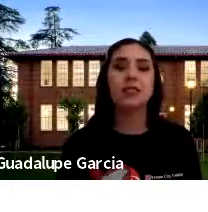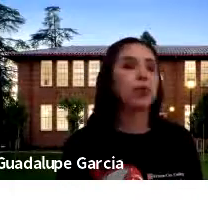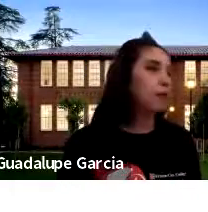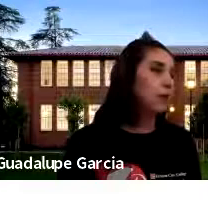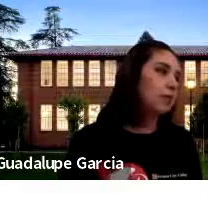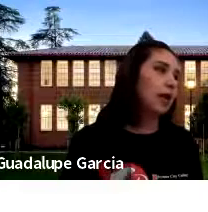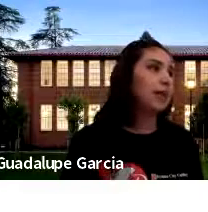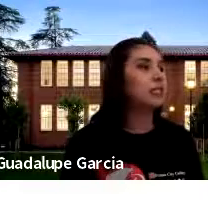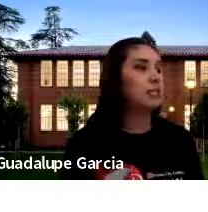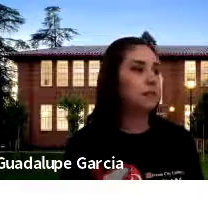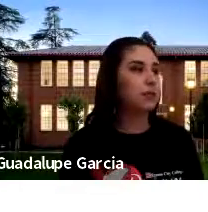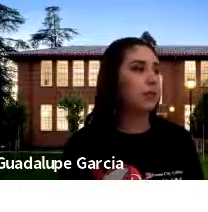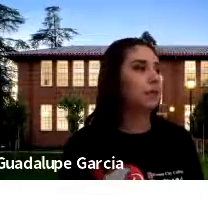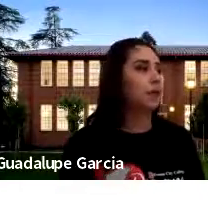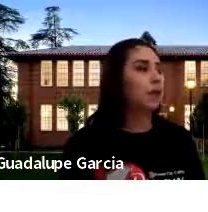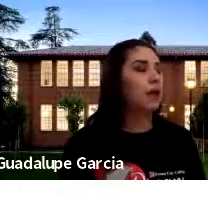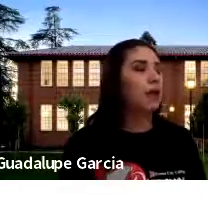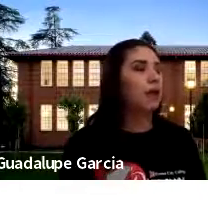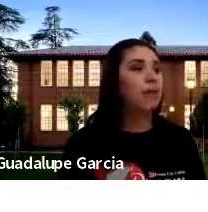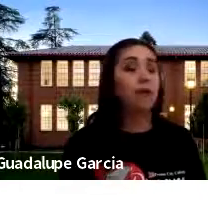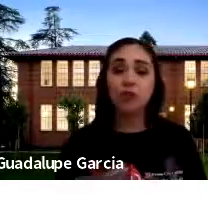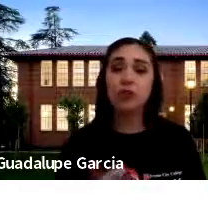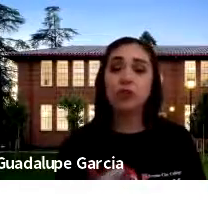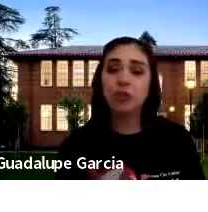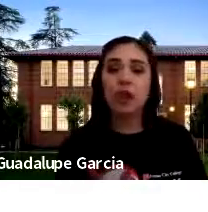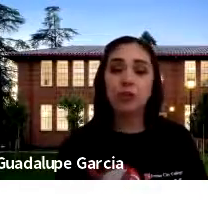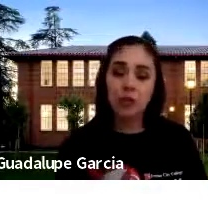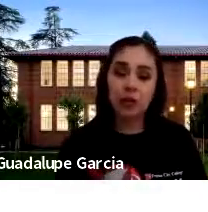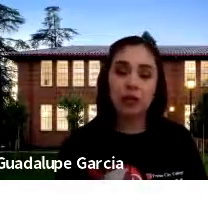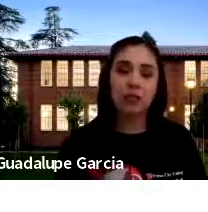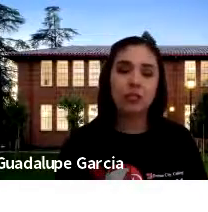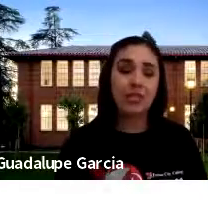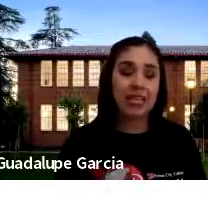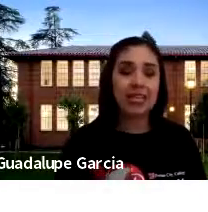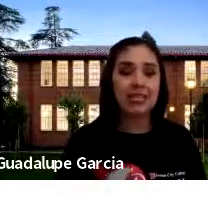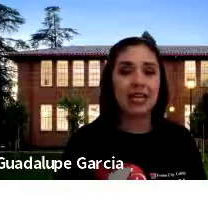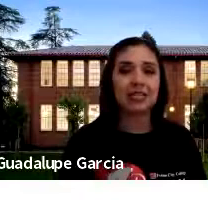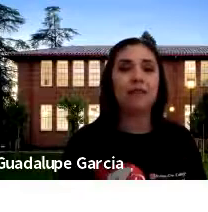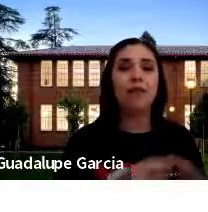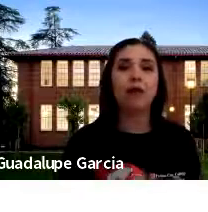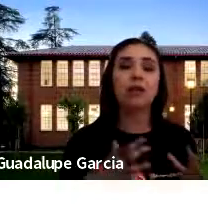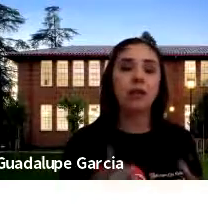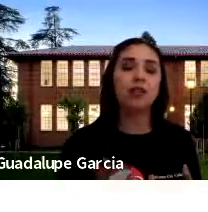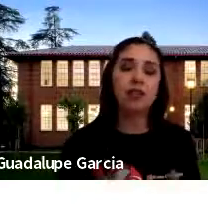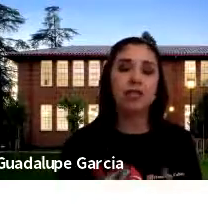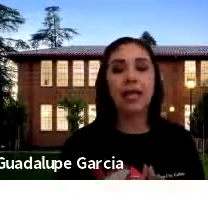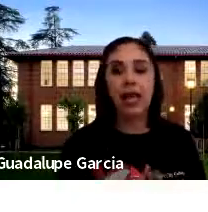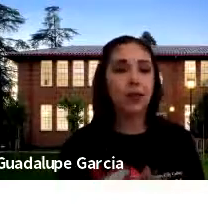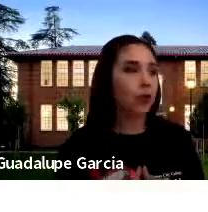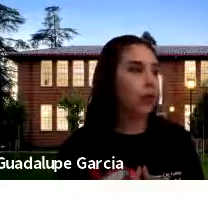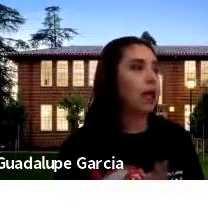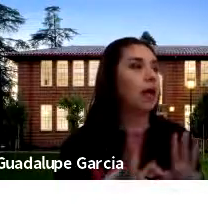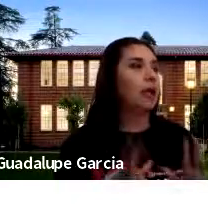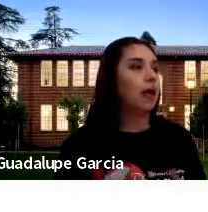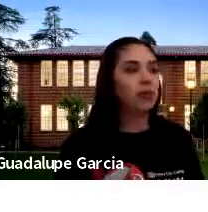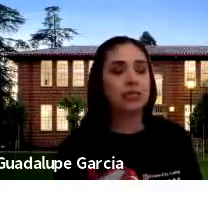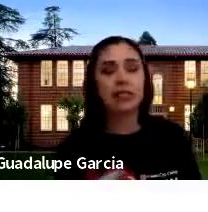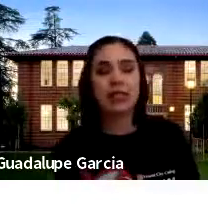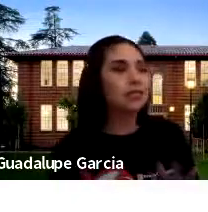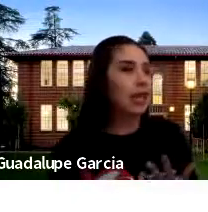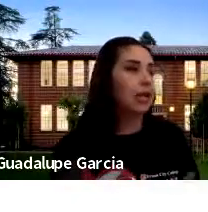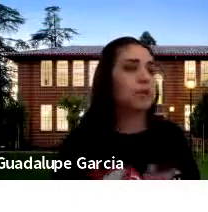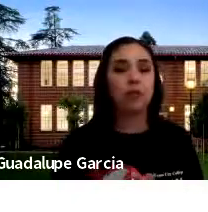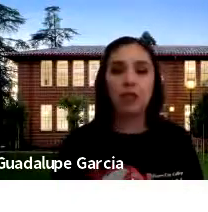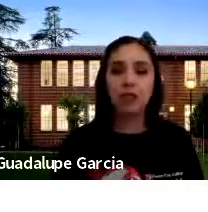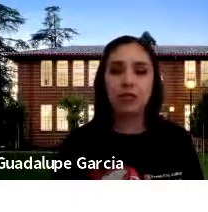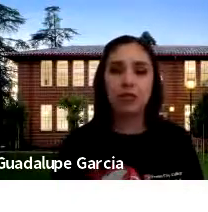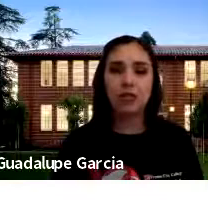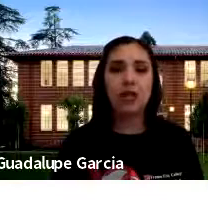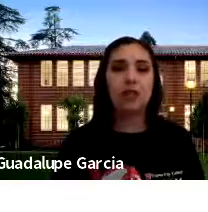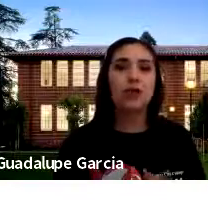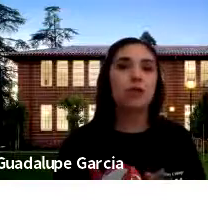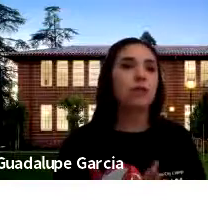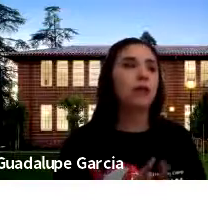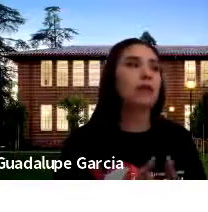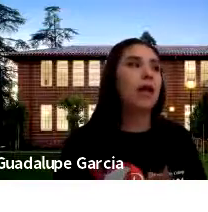a u visa, and the T visa, and also some suit, some citizens fall under this category than others such as the asylum so refugees. So not